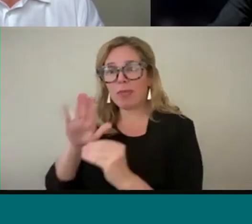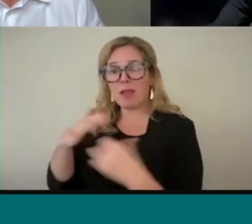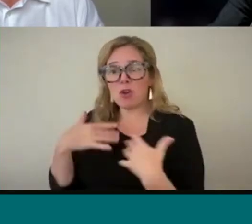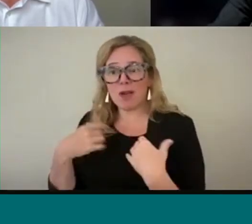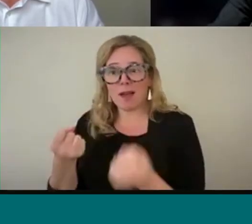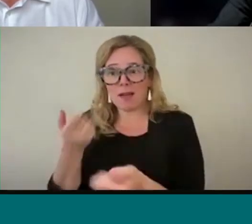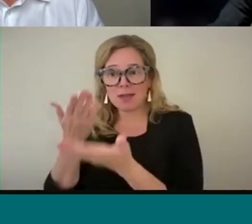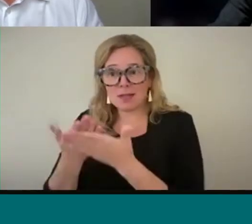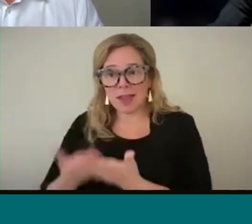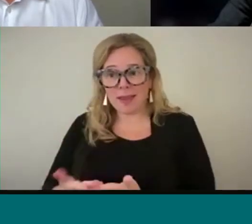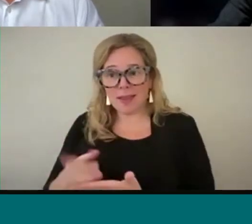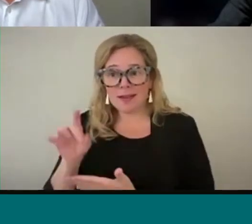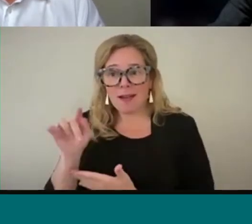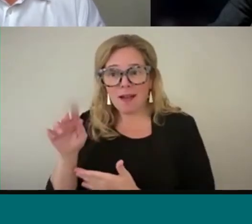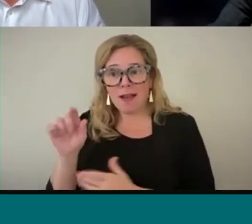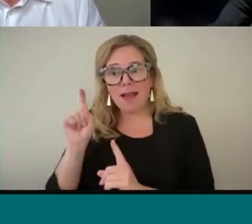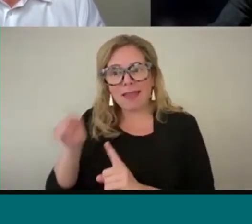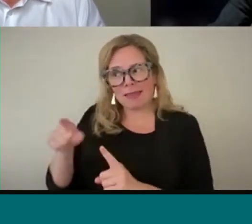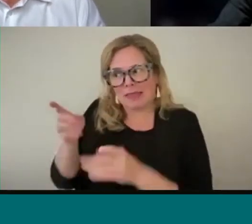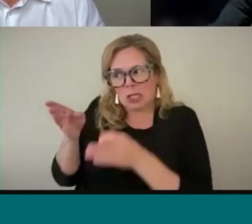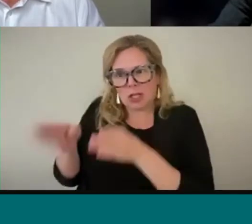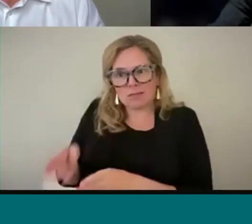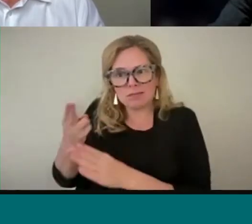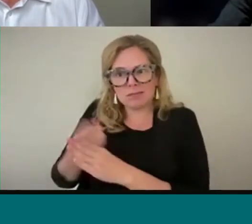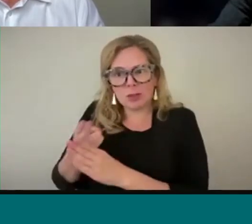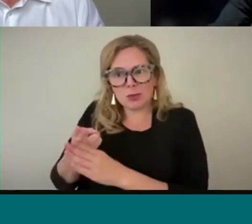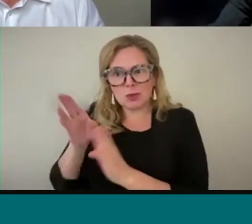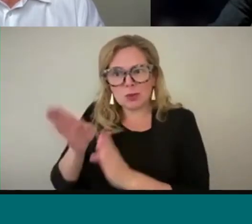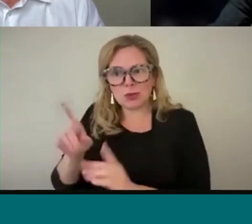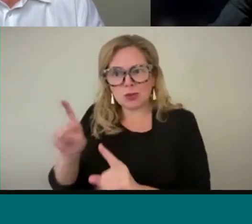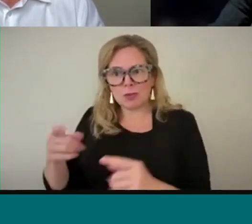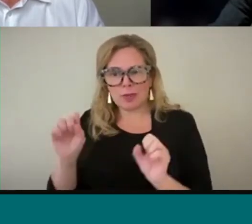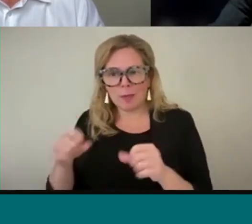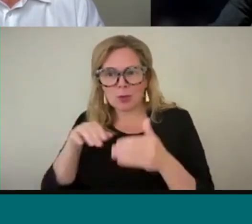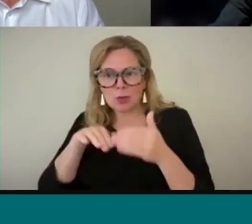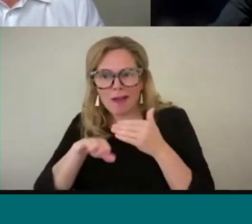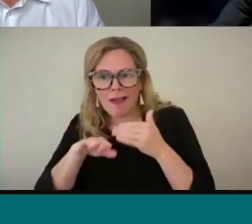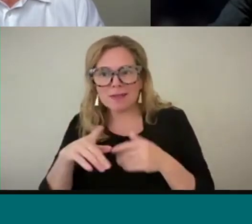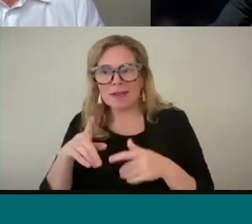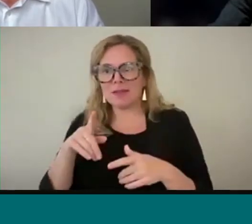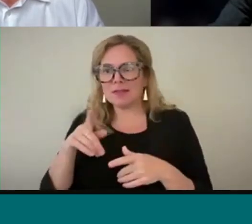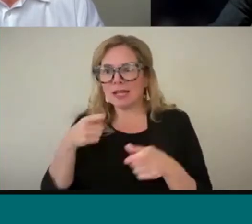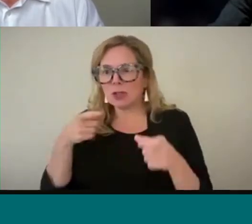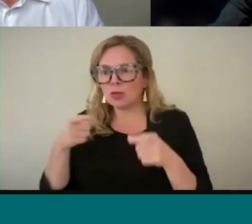have access to it and be able to control it, of course with, great respect to consent and